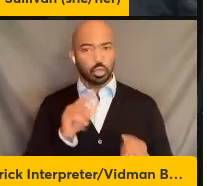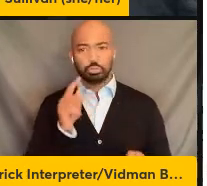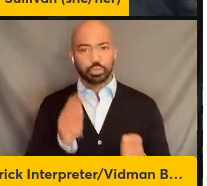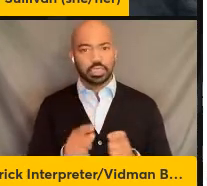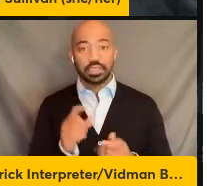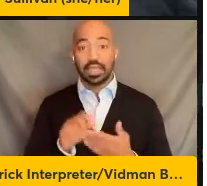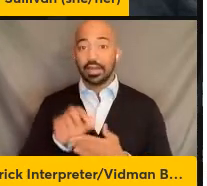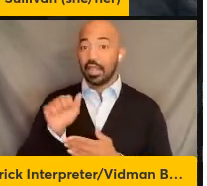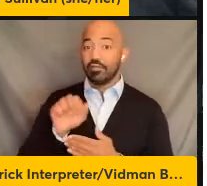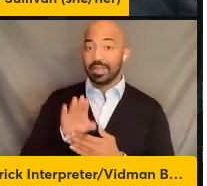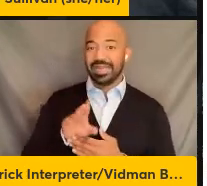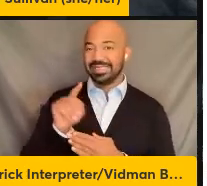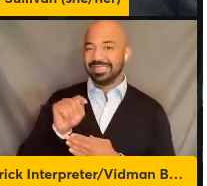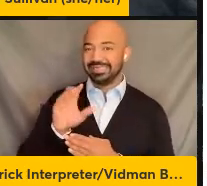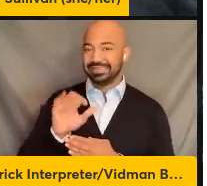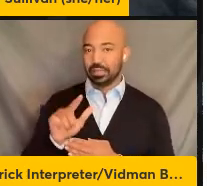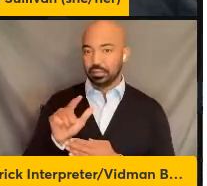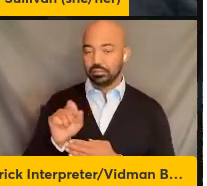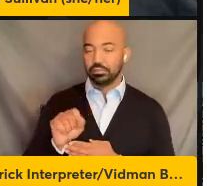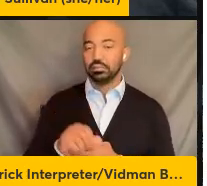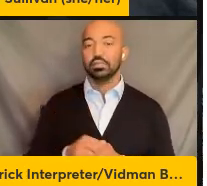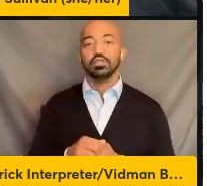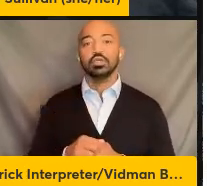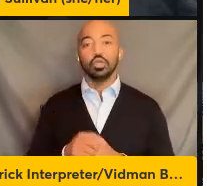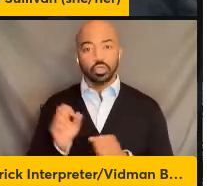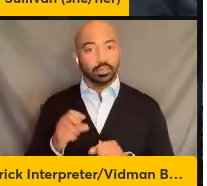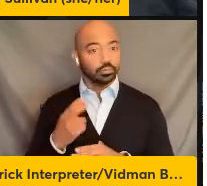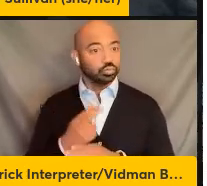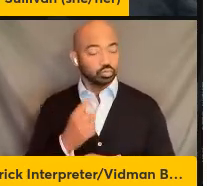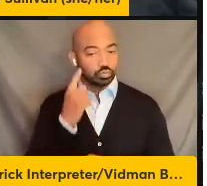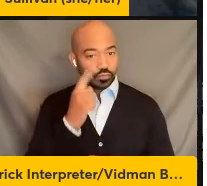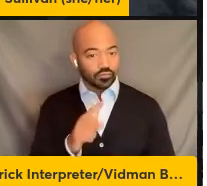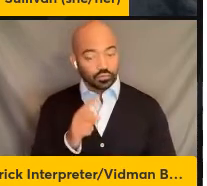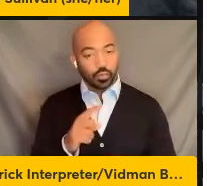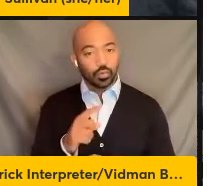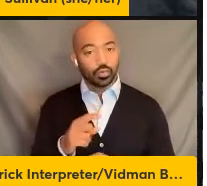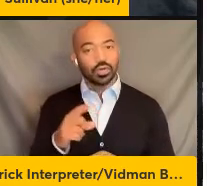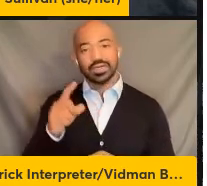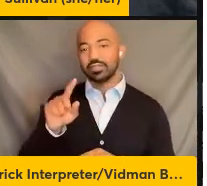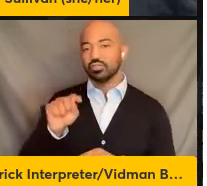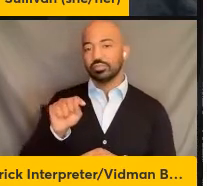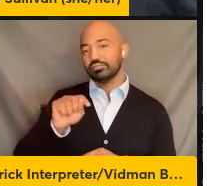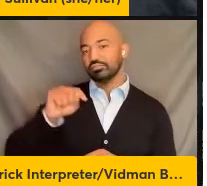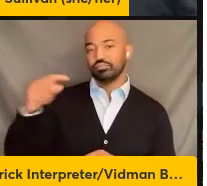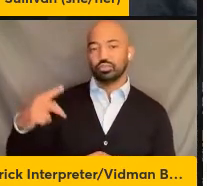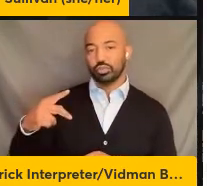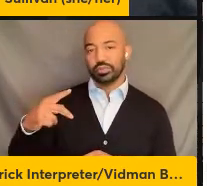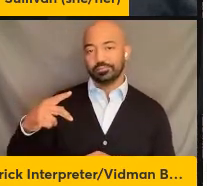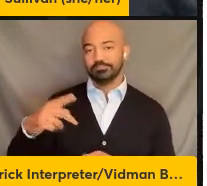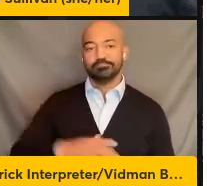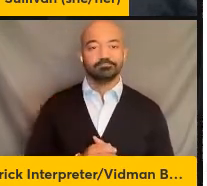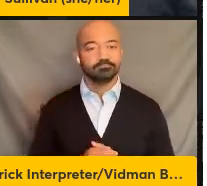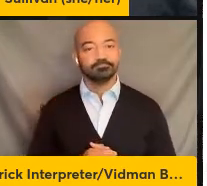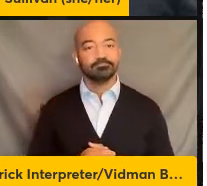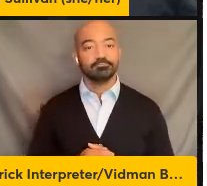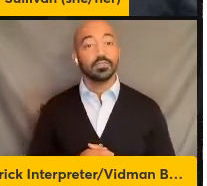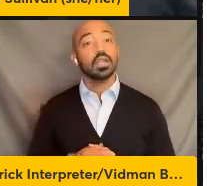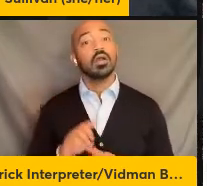cells were dispensable for the induction of the carbohydrate transcriptional program. However, when we use mice that lacked